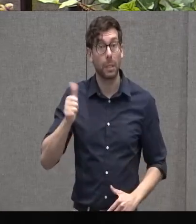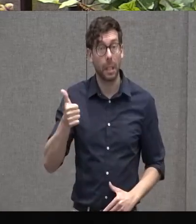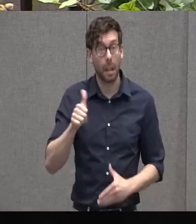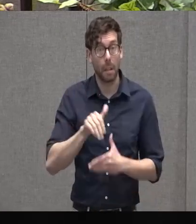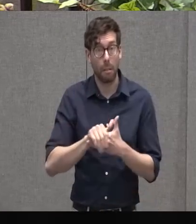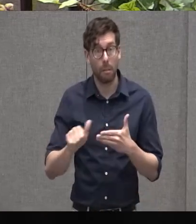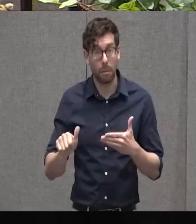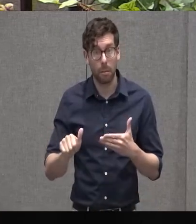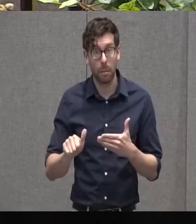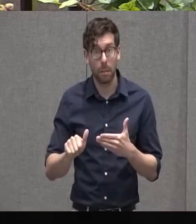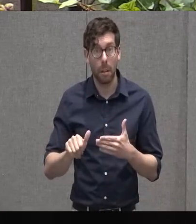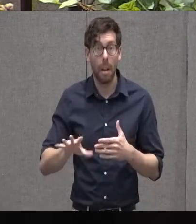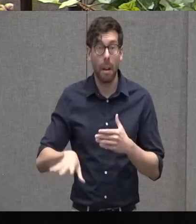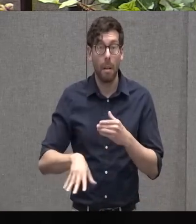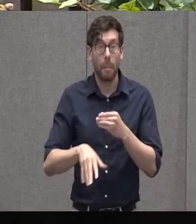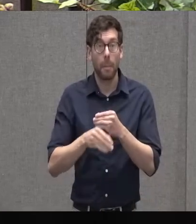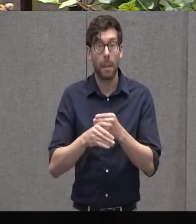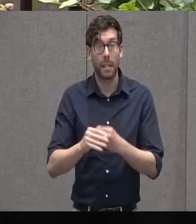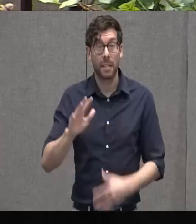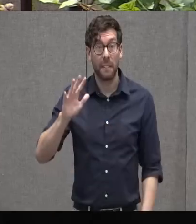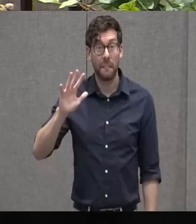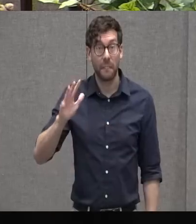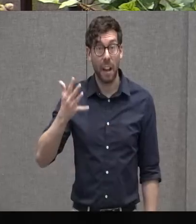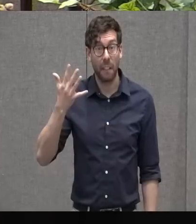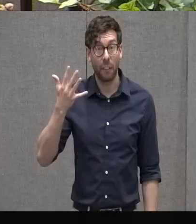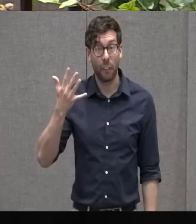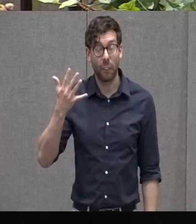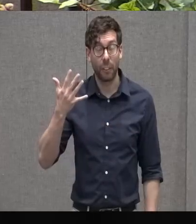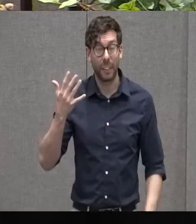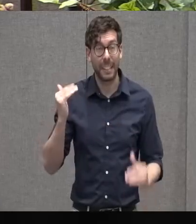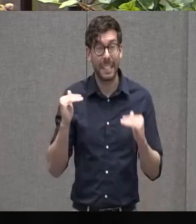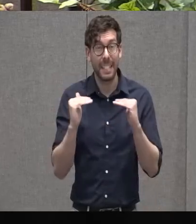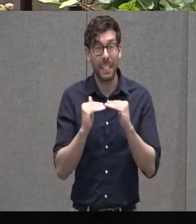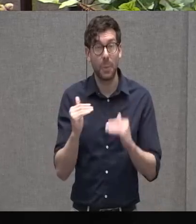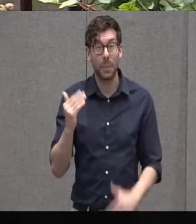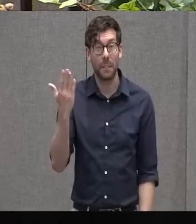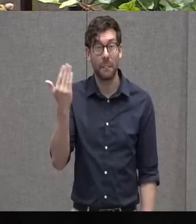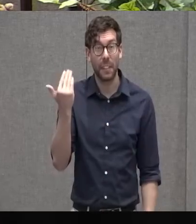Plus five makes $15, plus $2 makes 17,